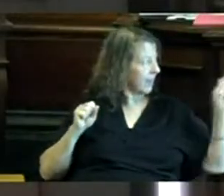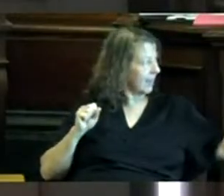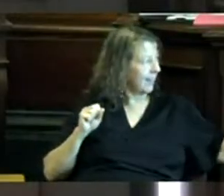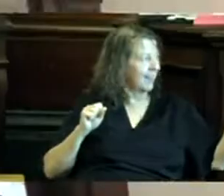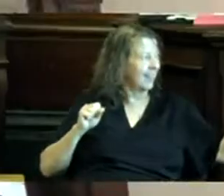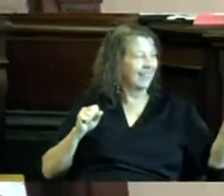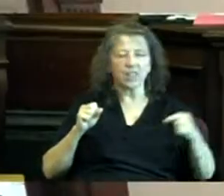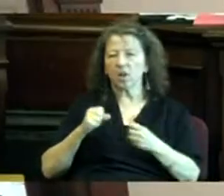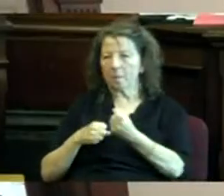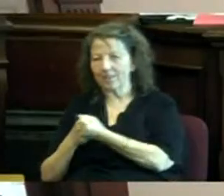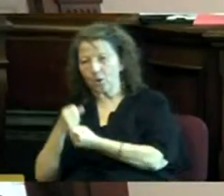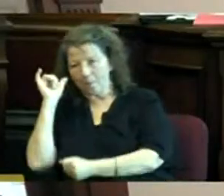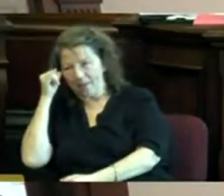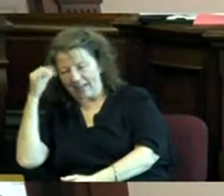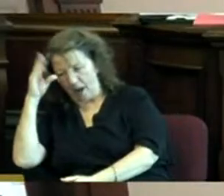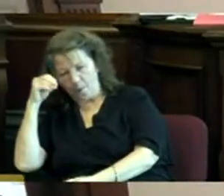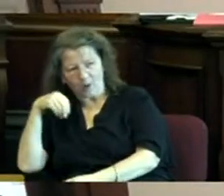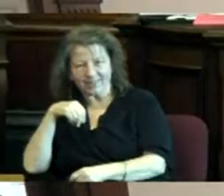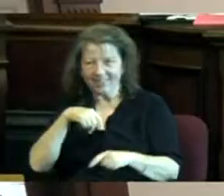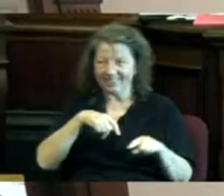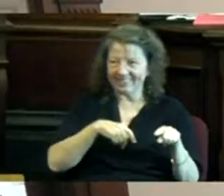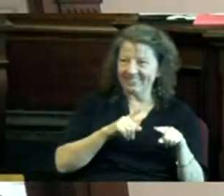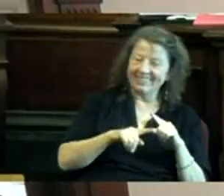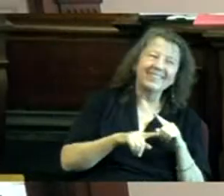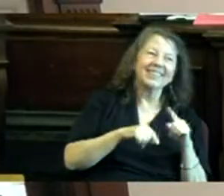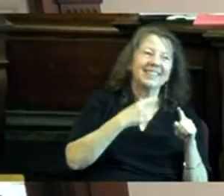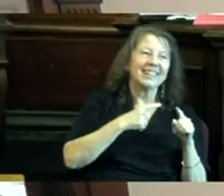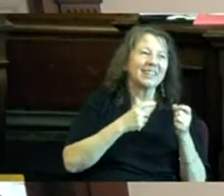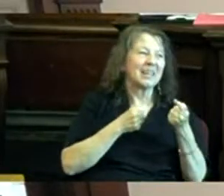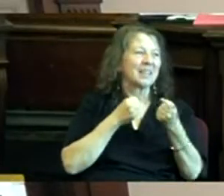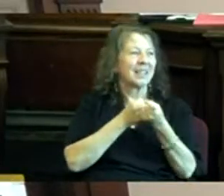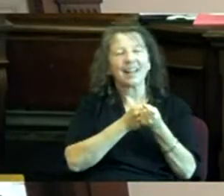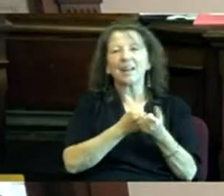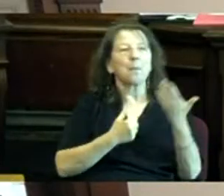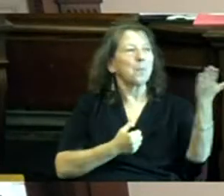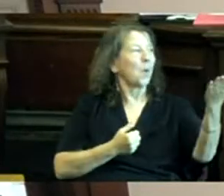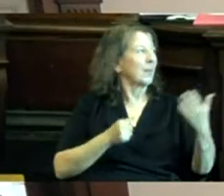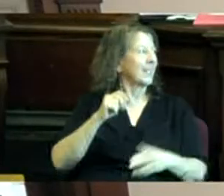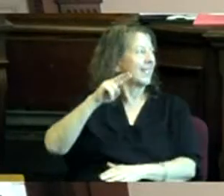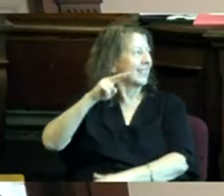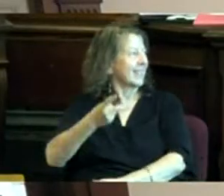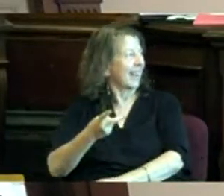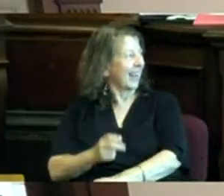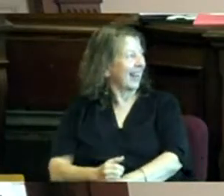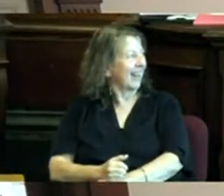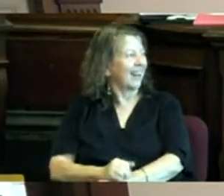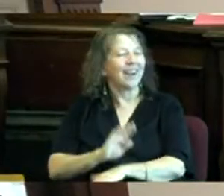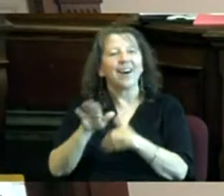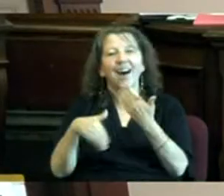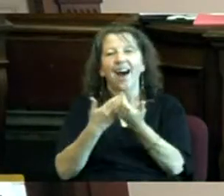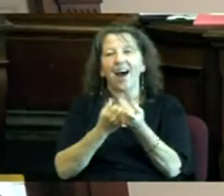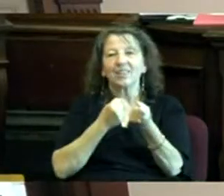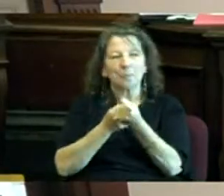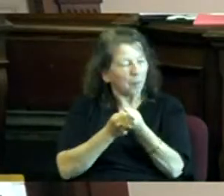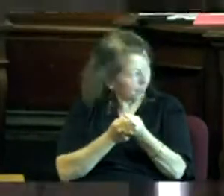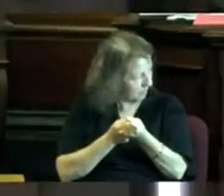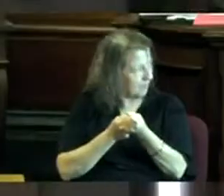comments or concerns on 165 go